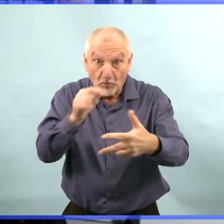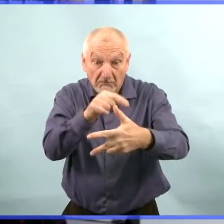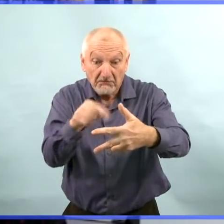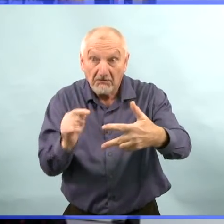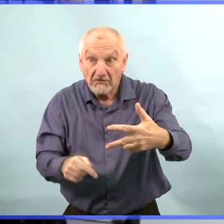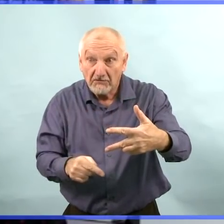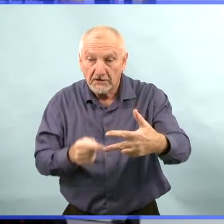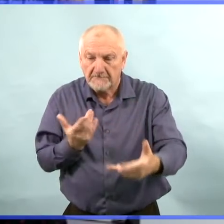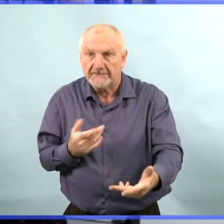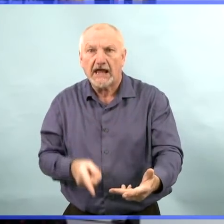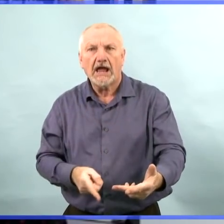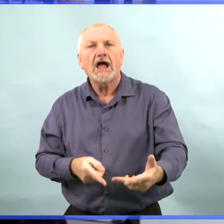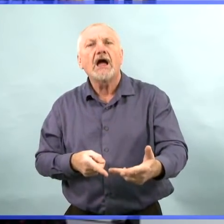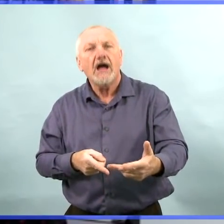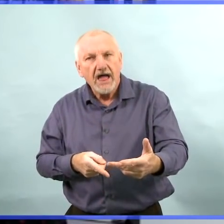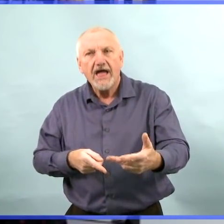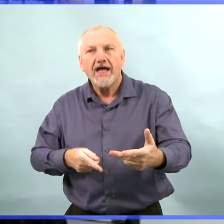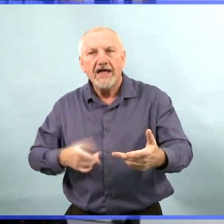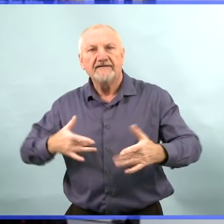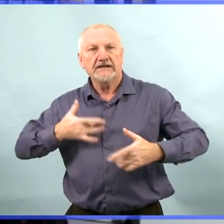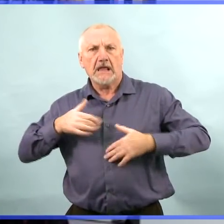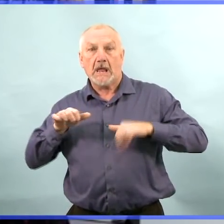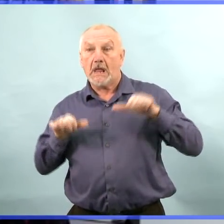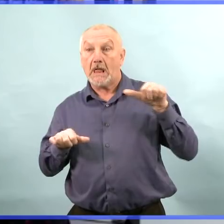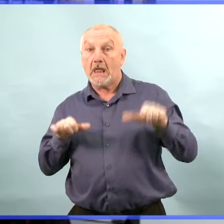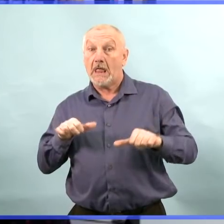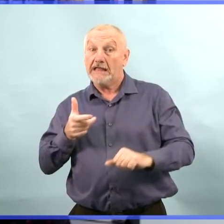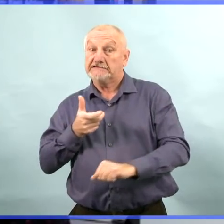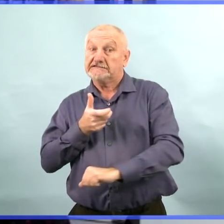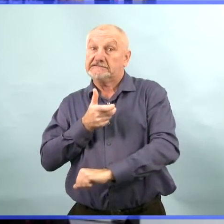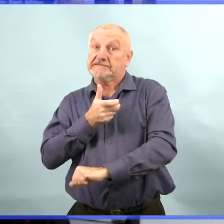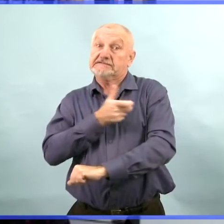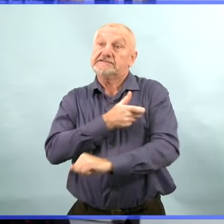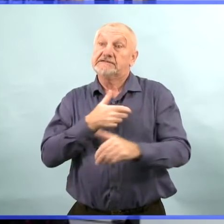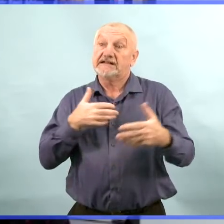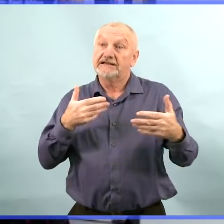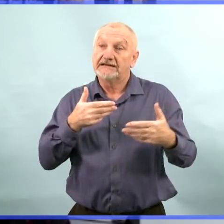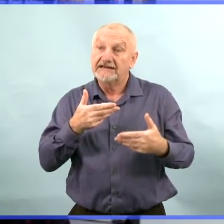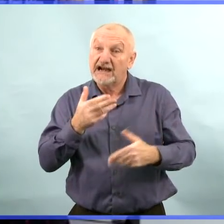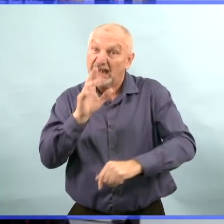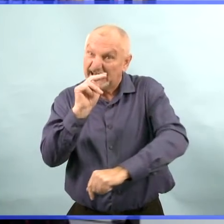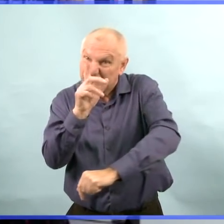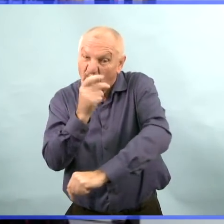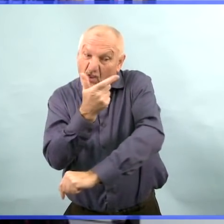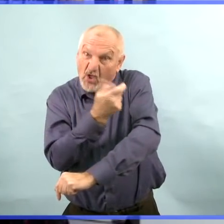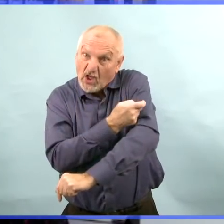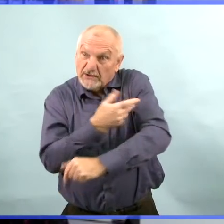feel a little worried about getting a needle so you should try to affirm their feelings instead of